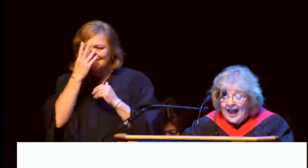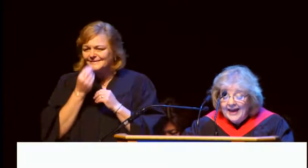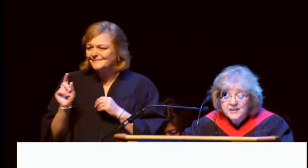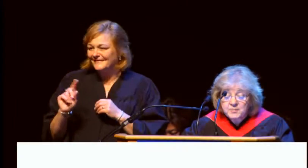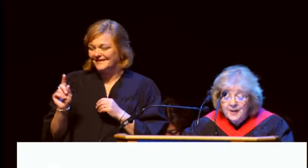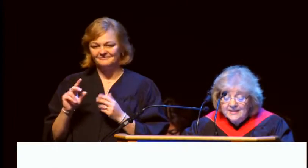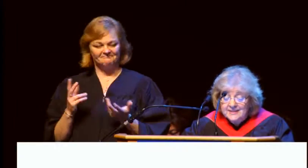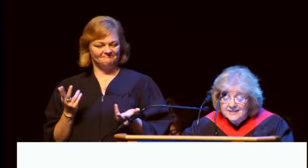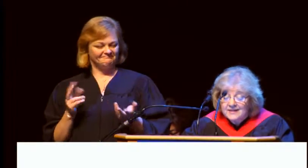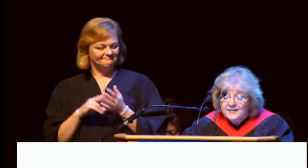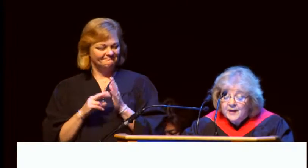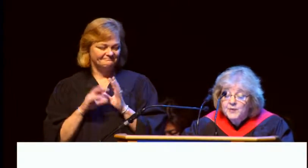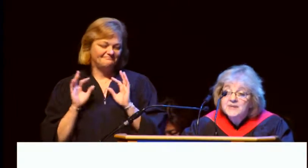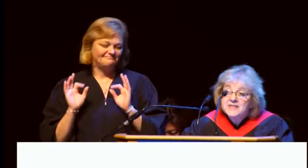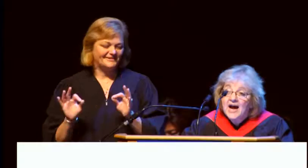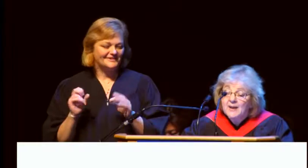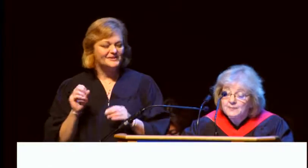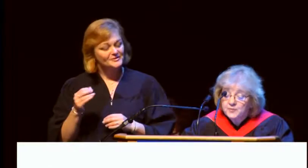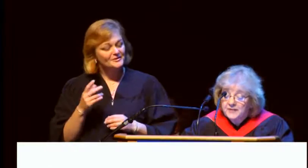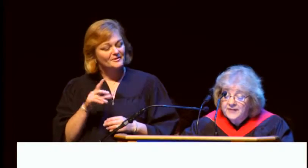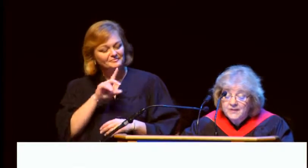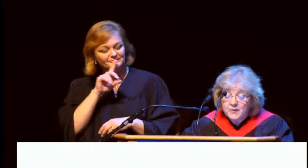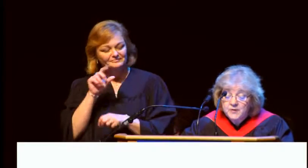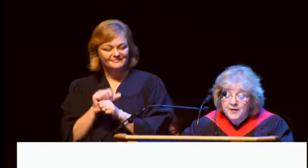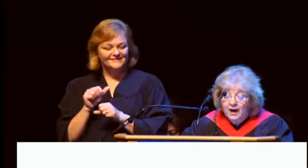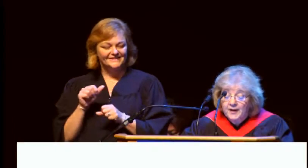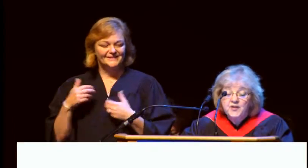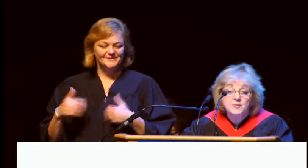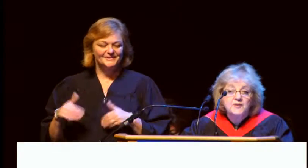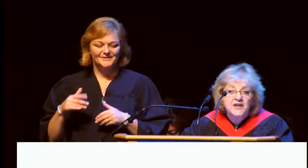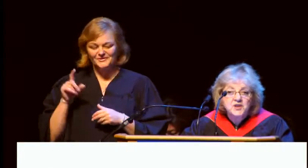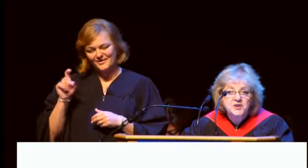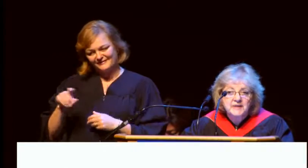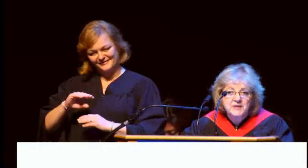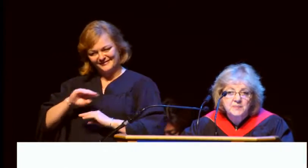AT ITS BEST, THERE WILL BE TIMES WHEN THIS GOES BEYOND THE PROFESSIONALISM